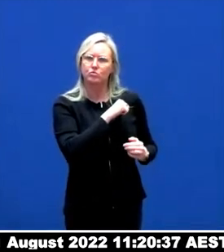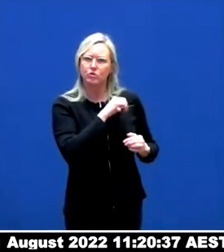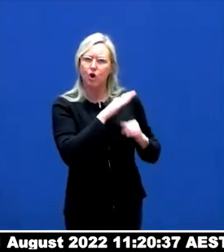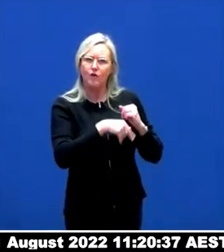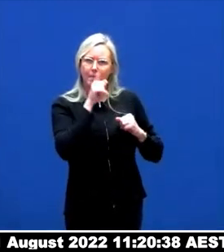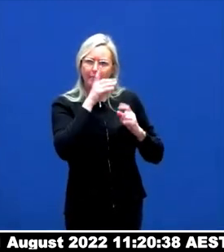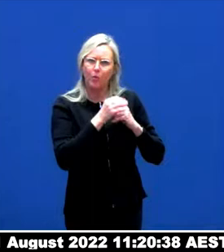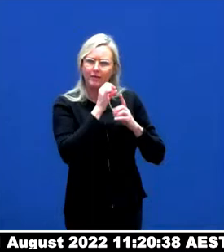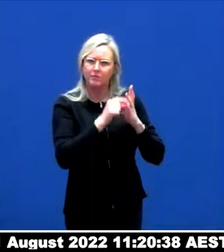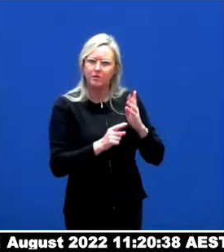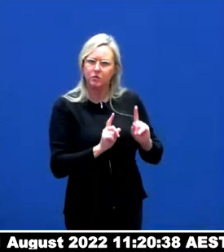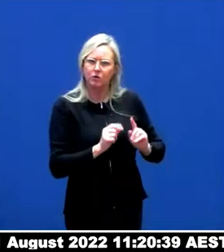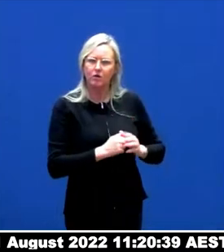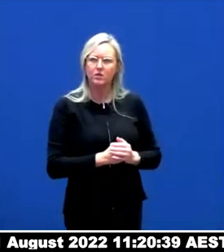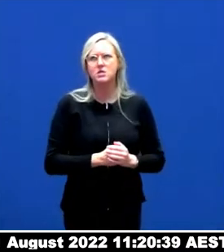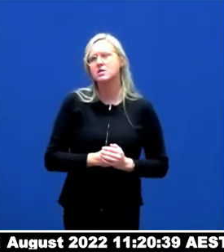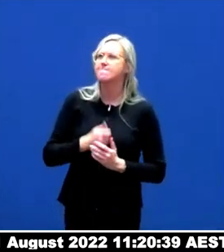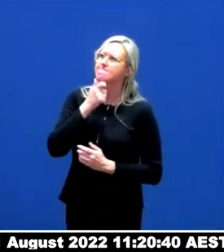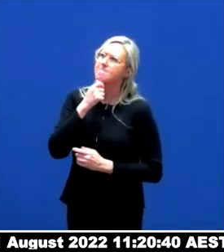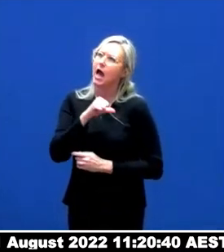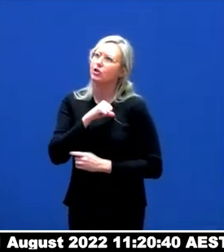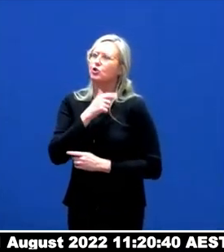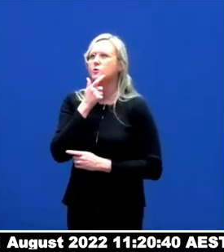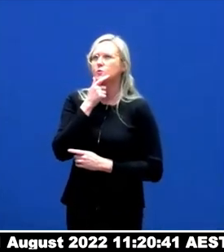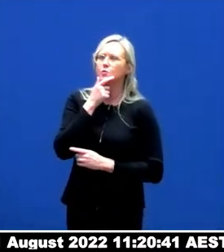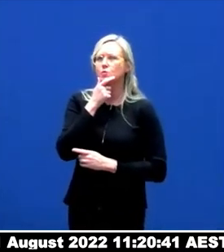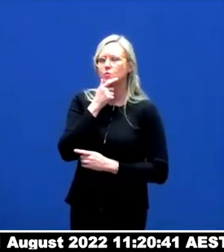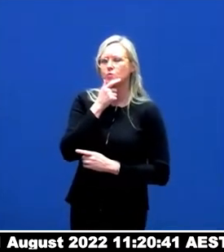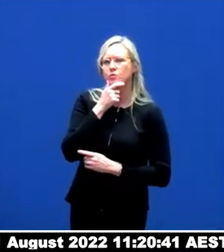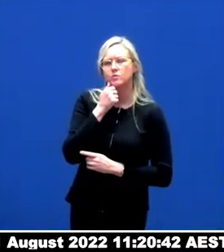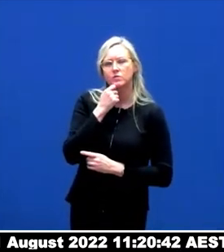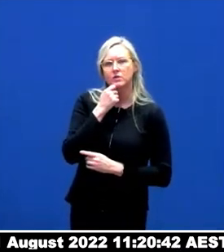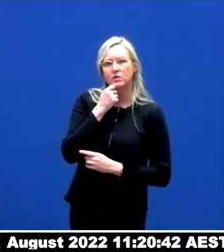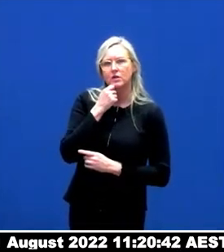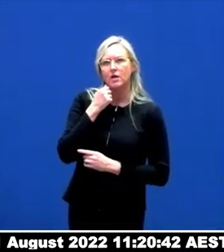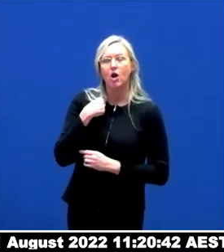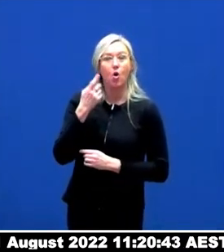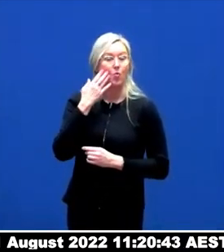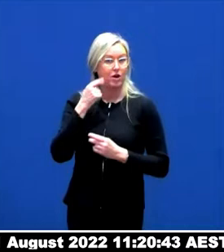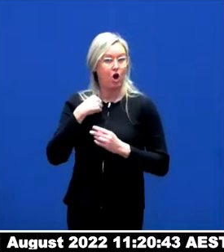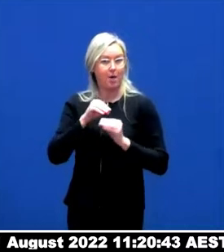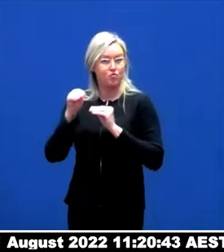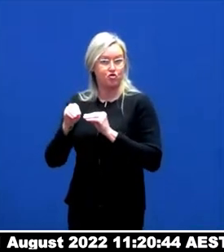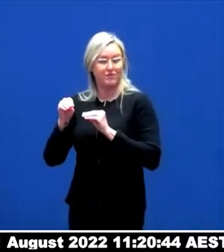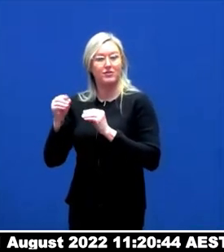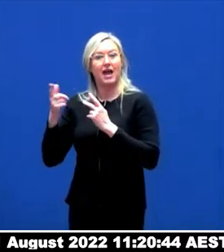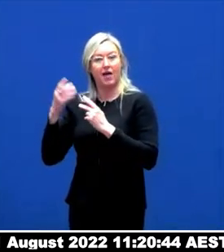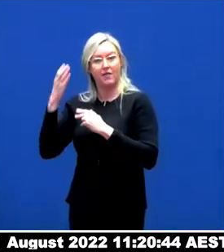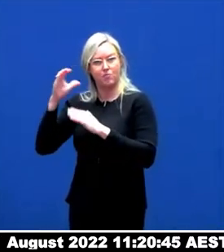Maybe it's - given the that - let's say in the second boarding house, they didn't really know if you were disabled or not.